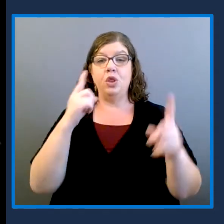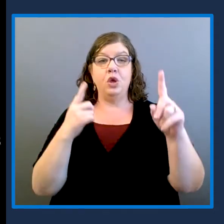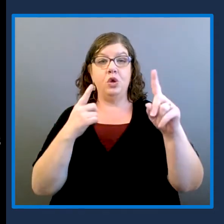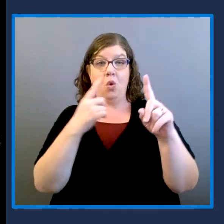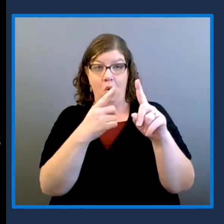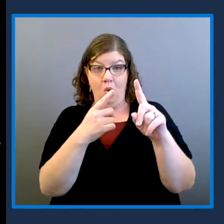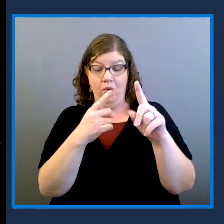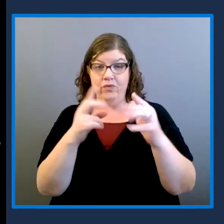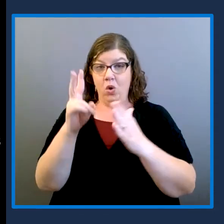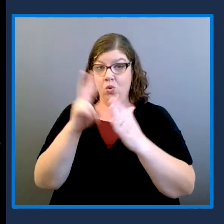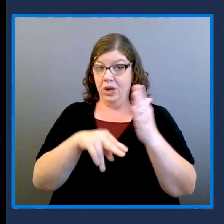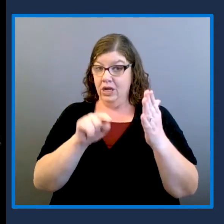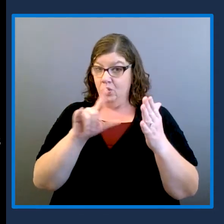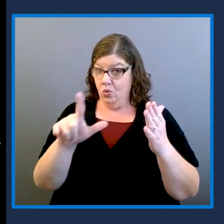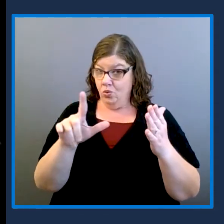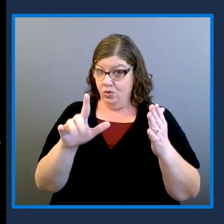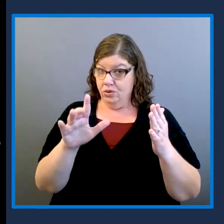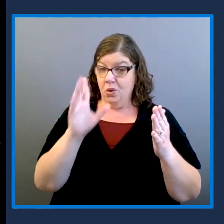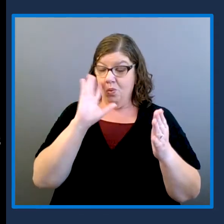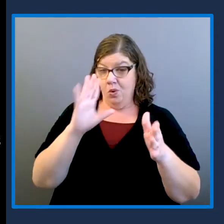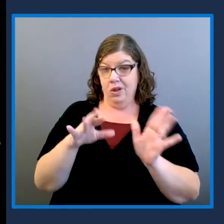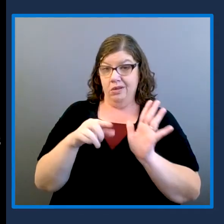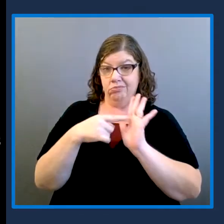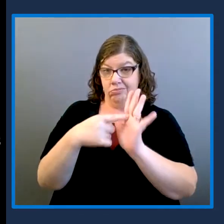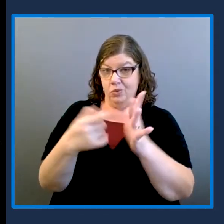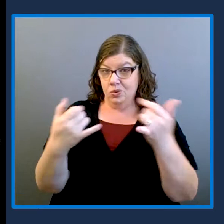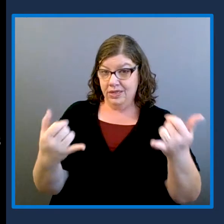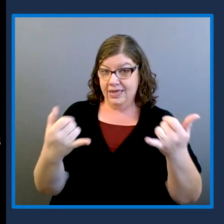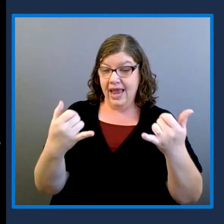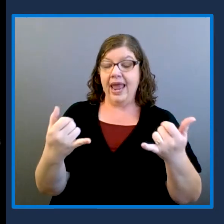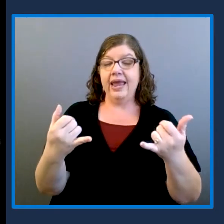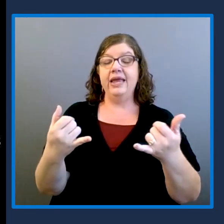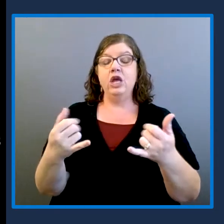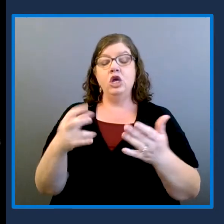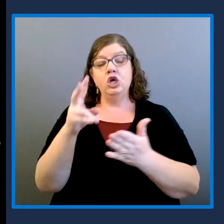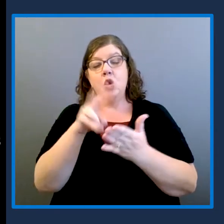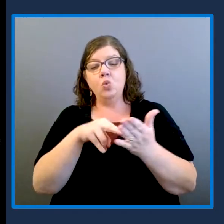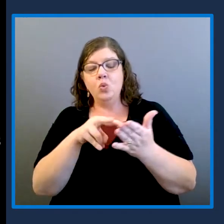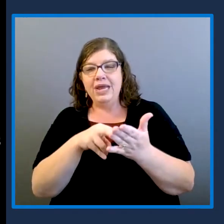so the goal with the reading tools that we're going to share with you today is to increase